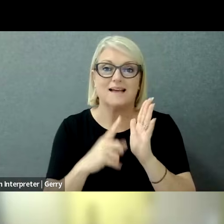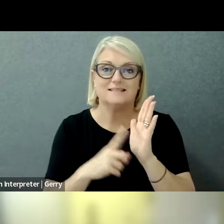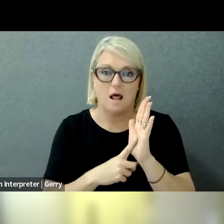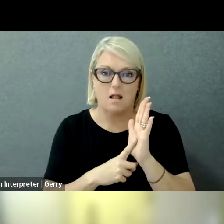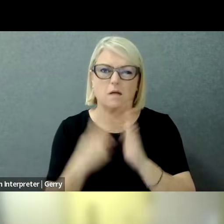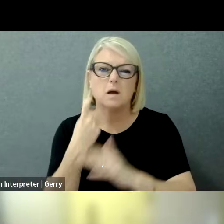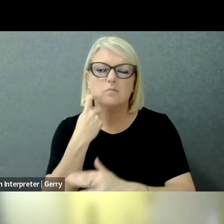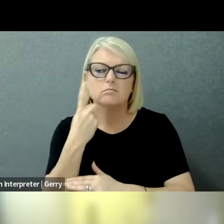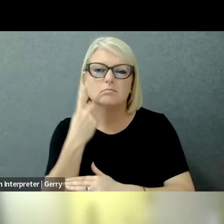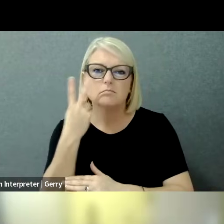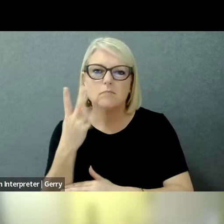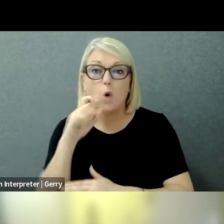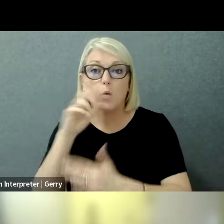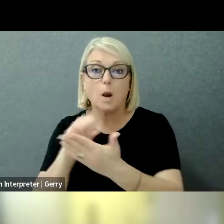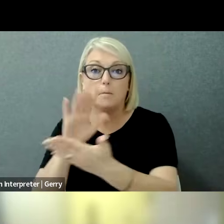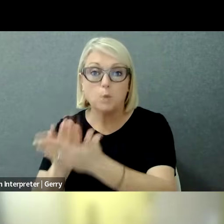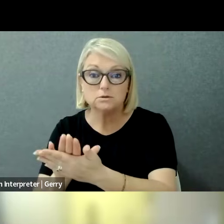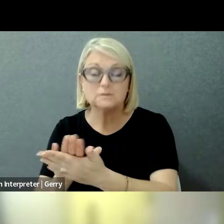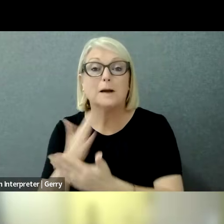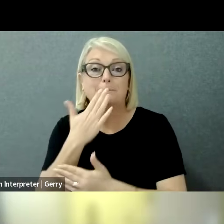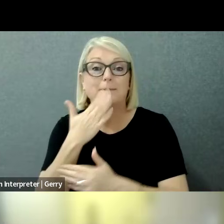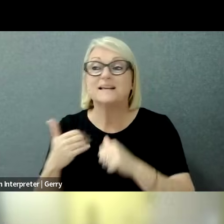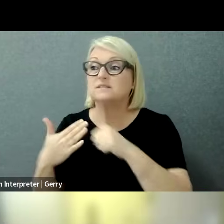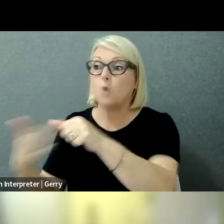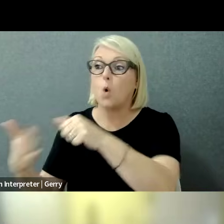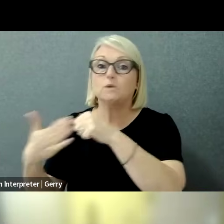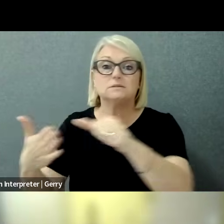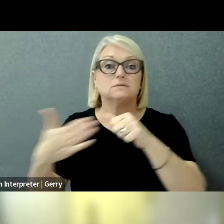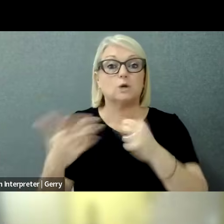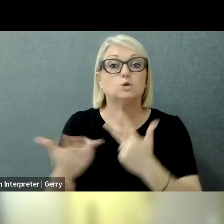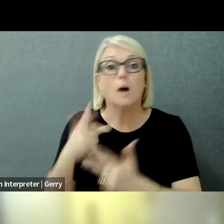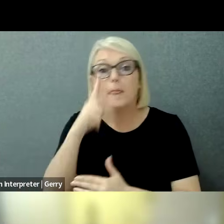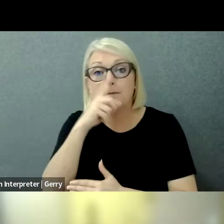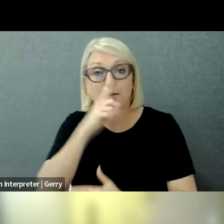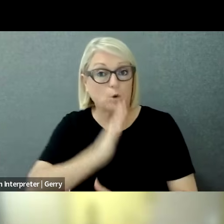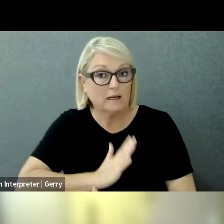encourage you to share it with others who may find it useful or relevant. You can also